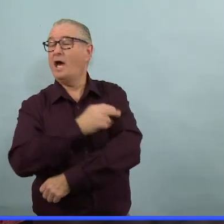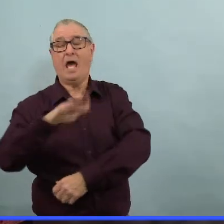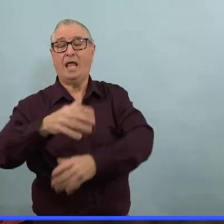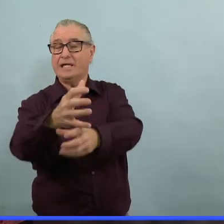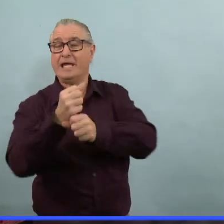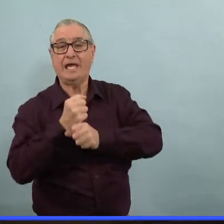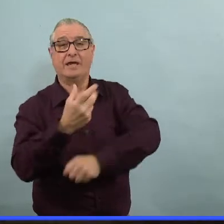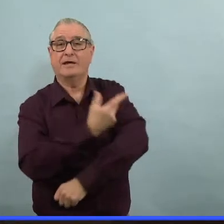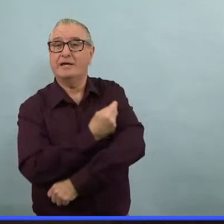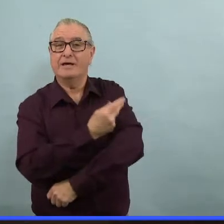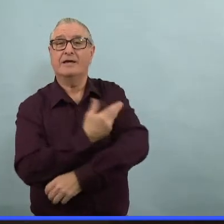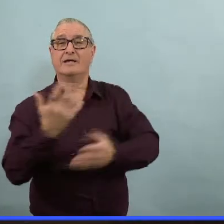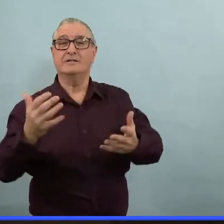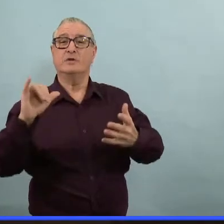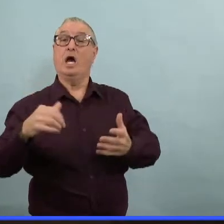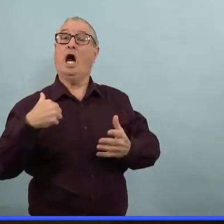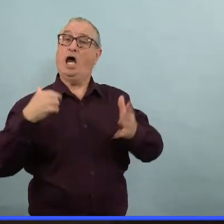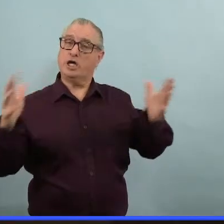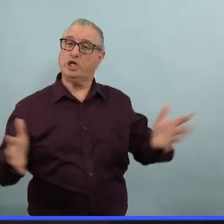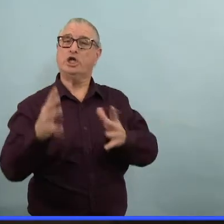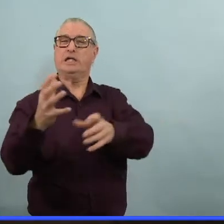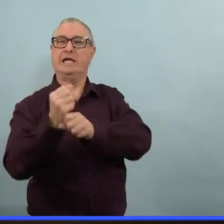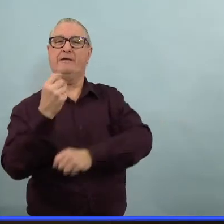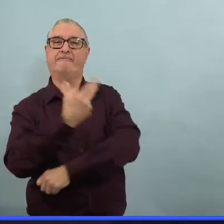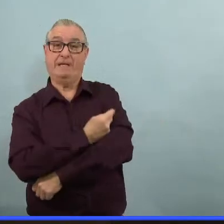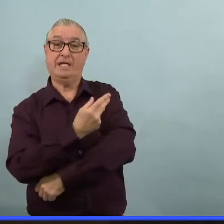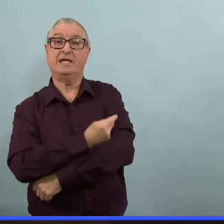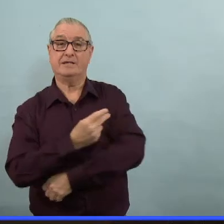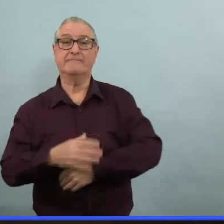the vaccination messaging that you often go to i appreciate that it's an important message but